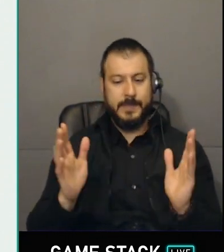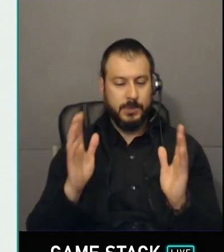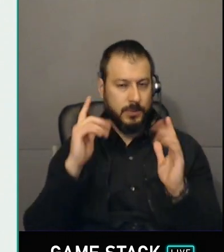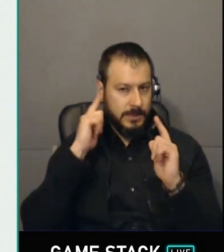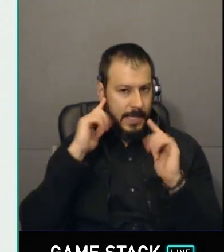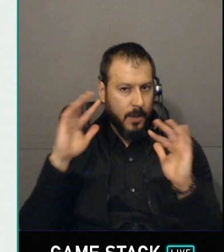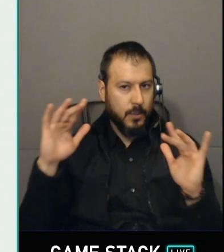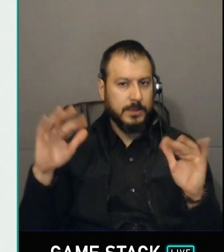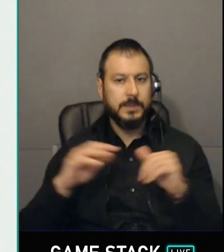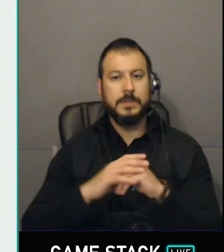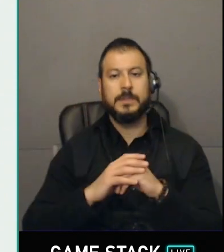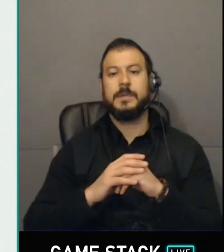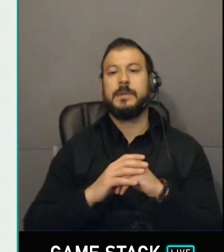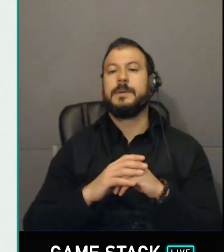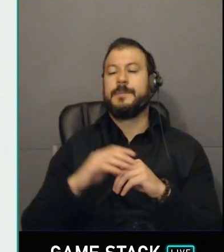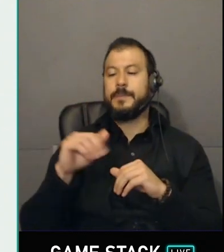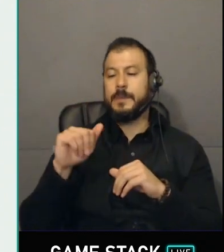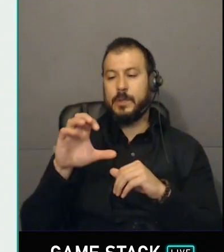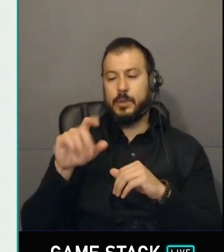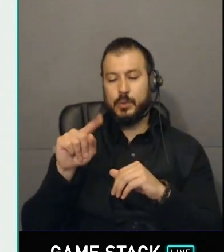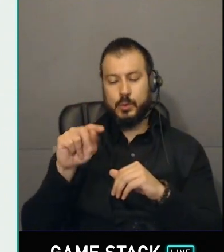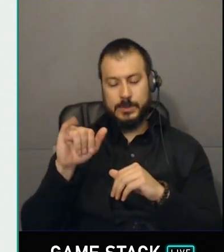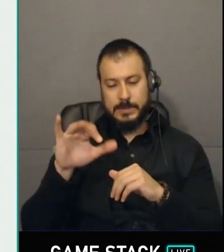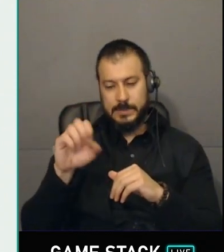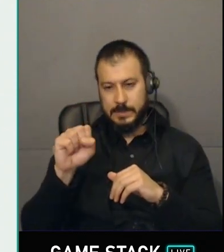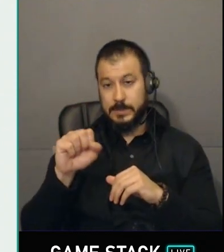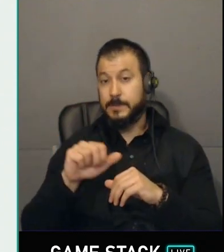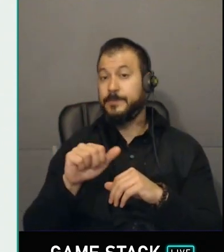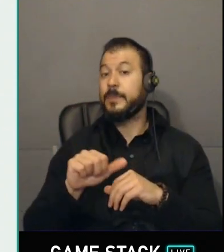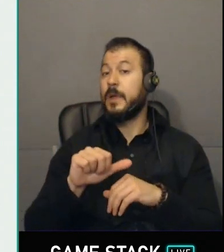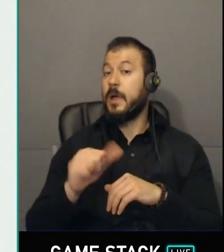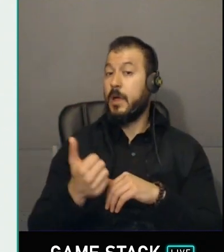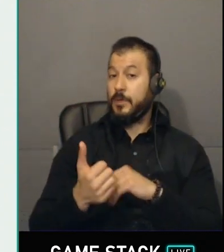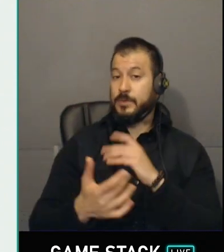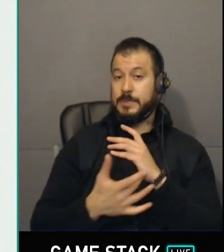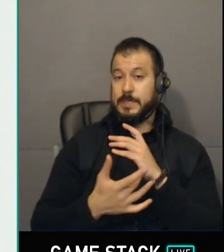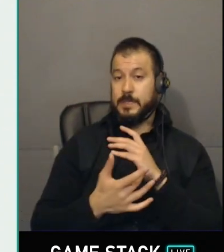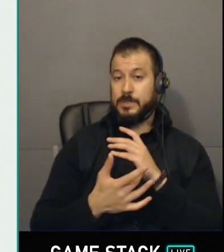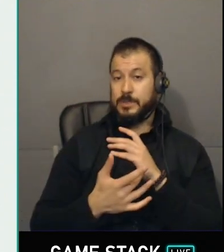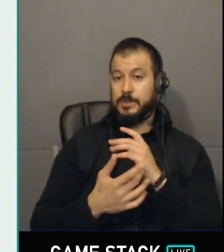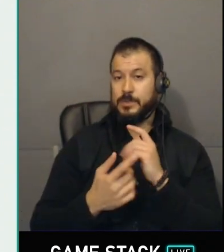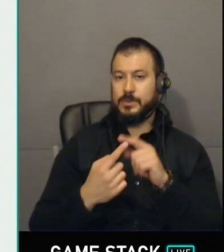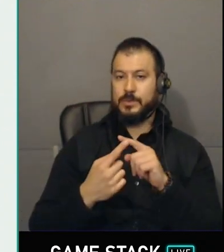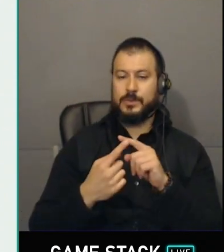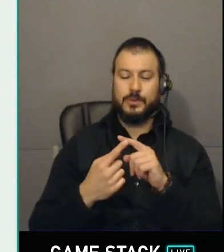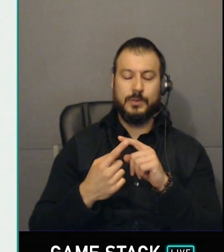A couple of other technologies to consider for audio accessibility,